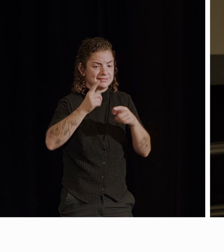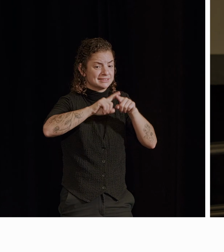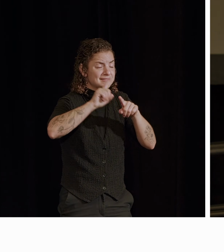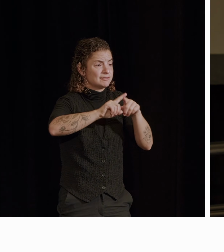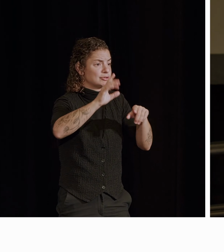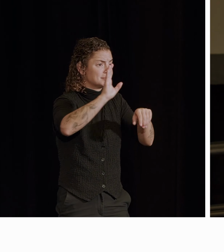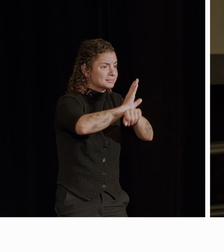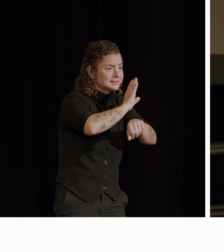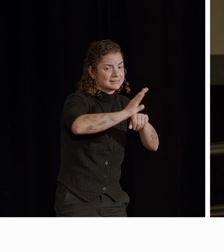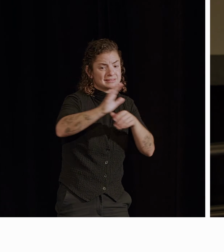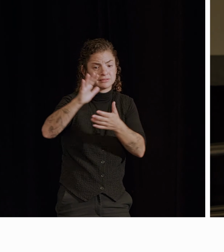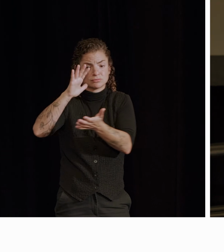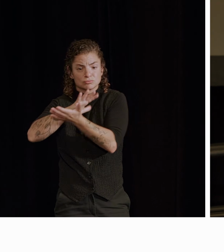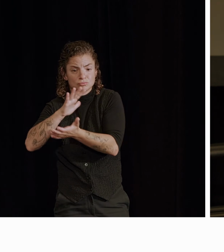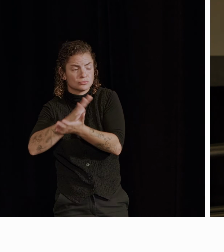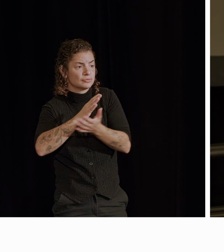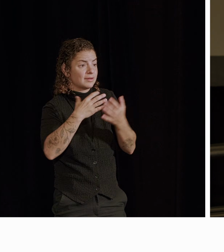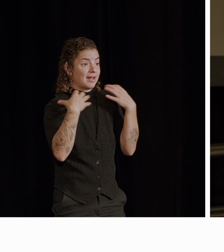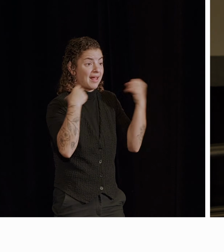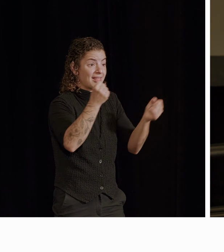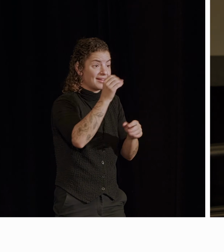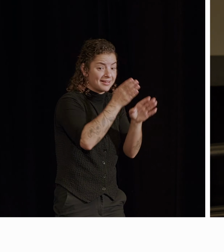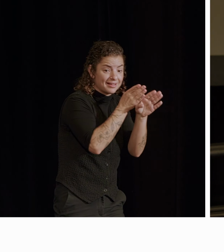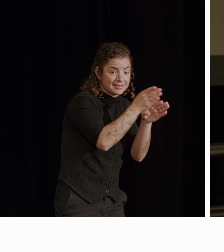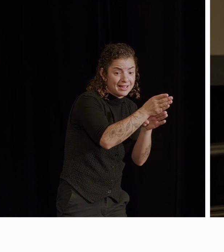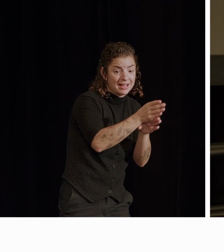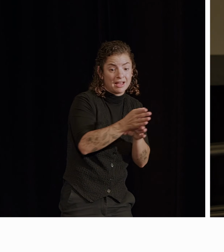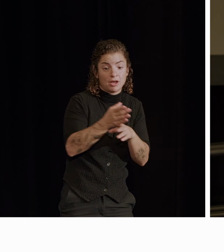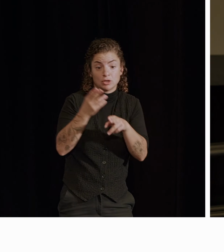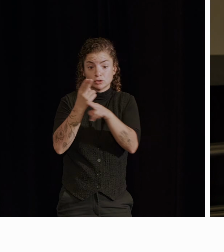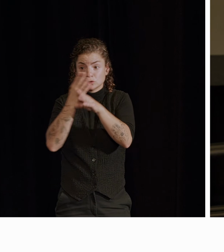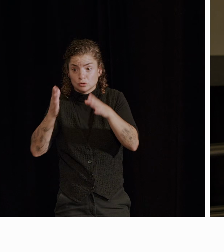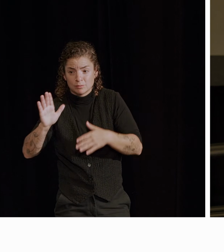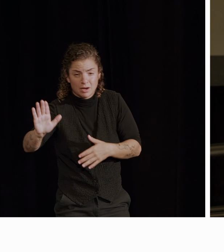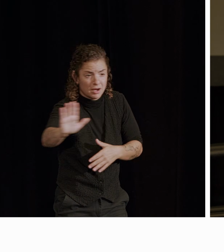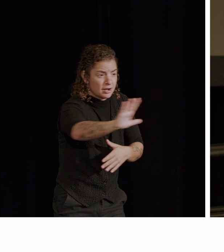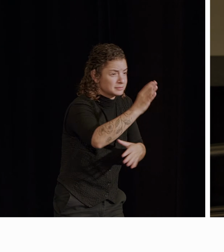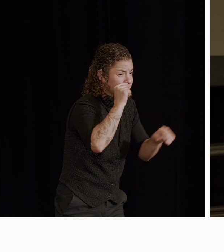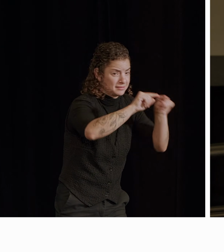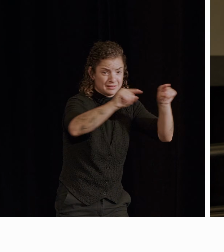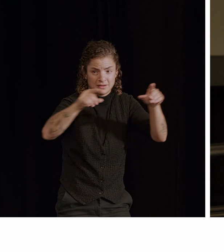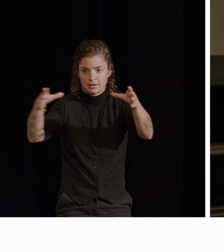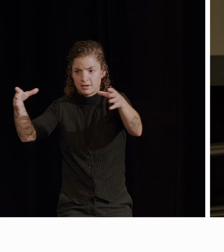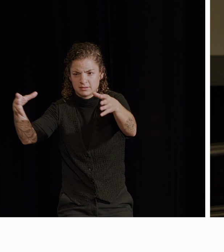and end users all working together to ensure that we are designing based on lived